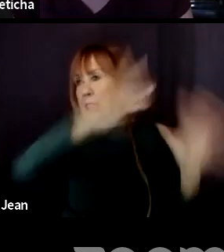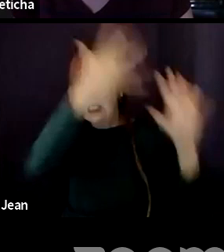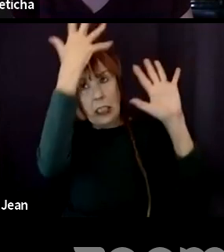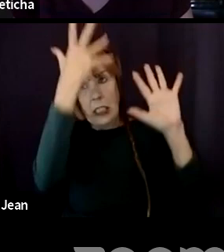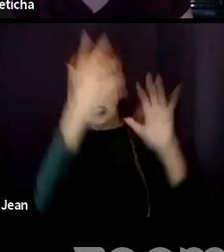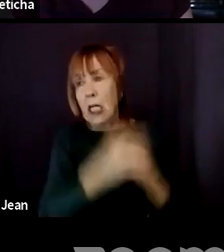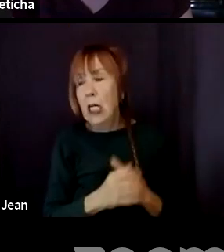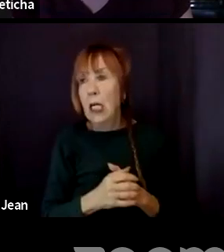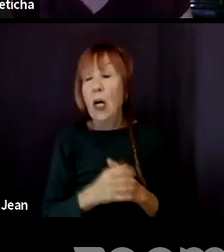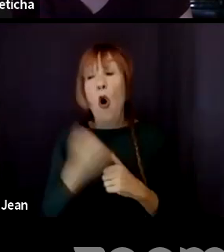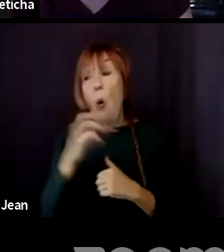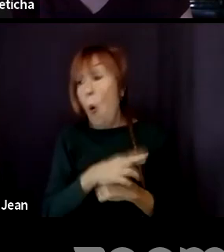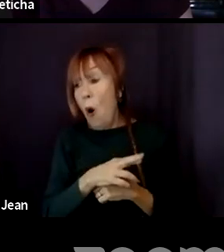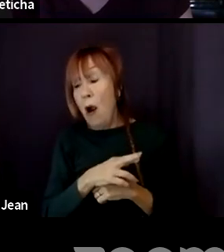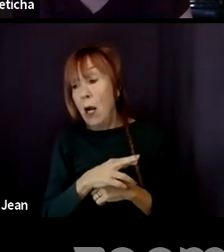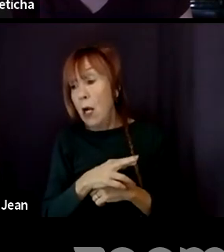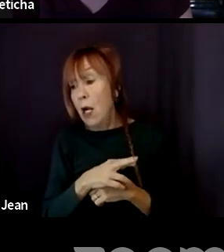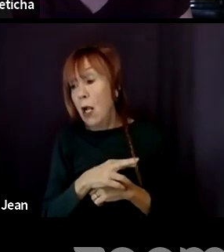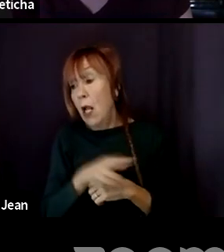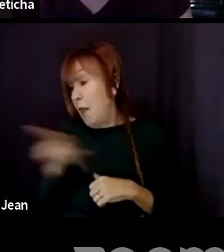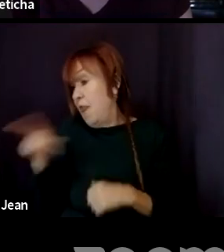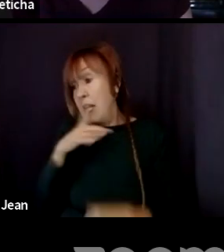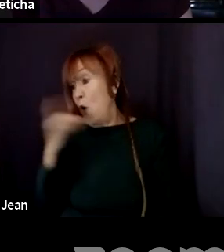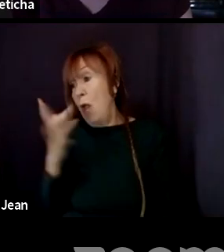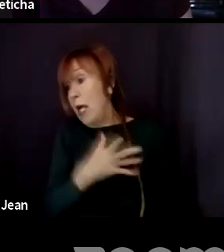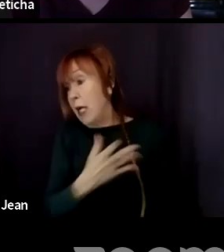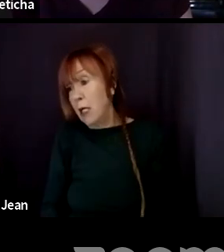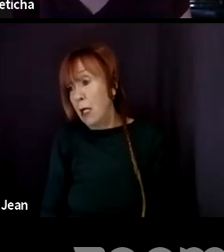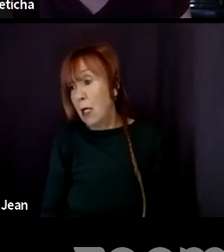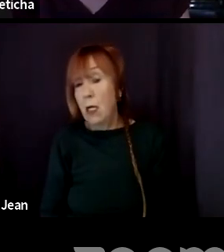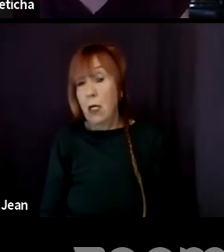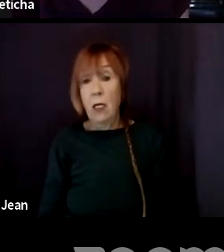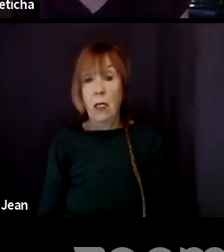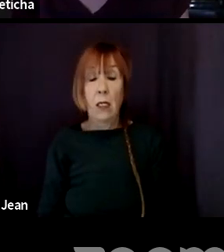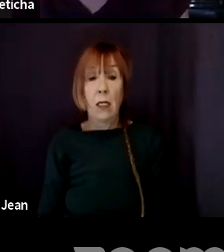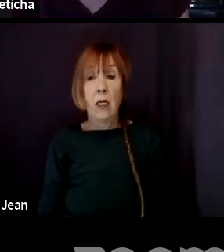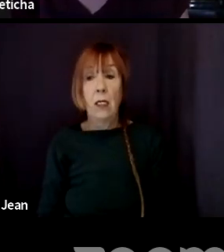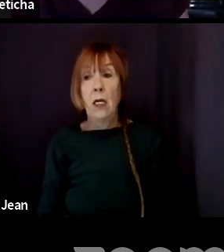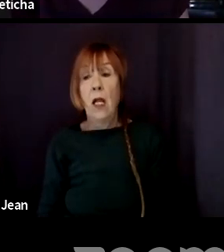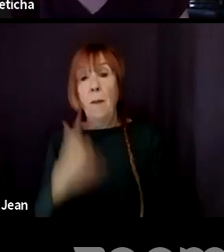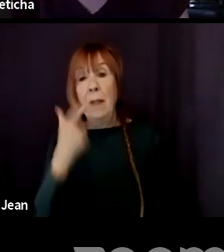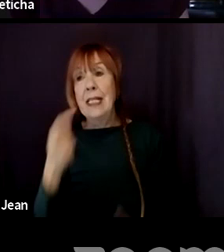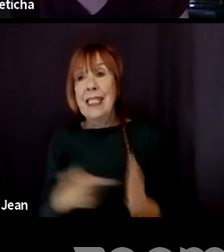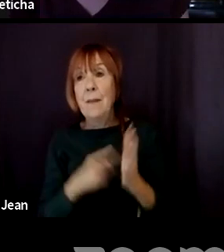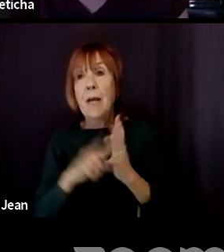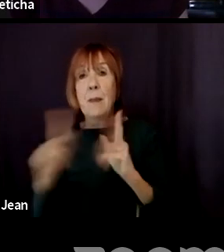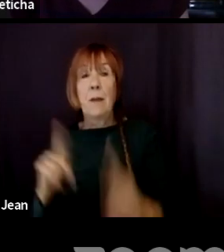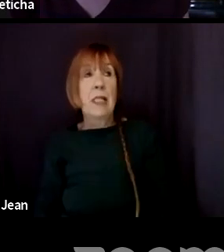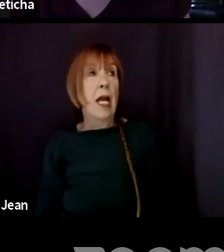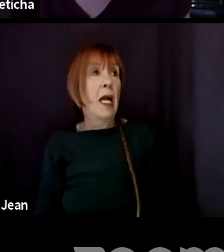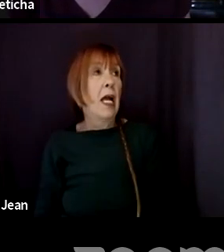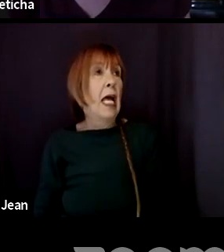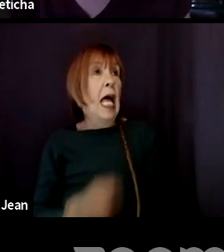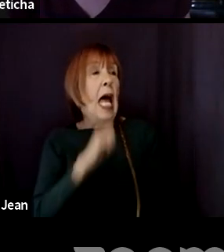"Cause you'll get notes sometimes that are like, I don't want "Martial Arts Comedy" we've had too many of them.